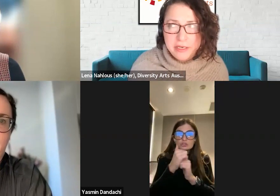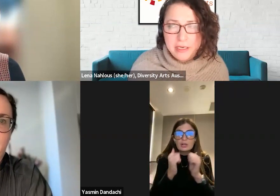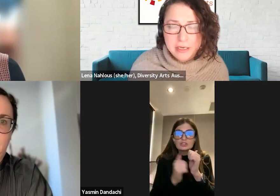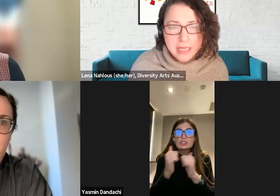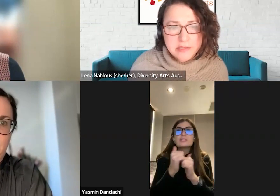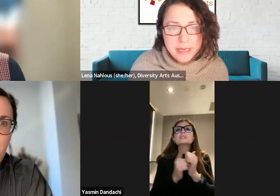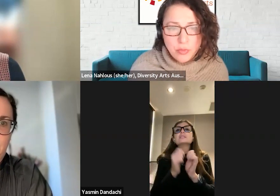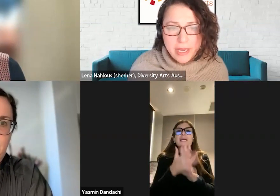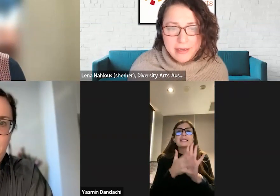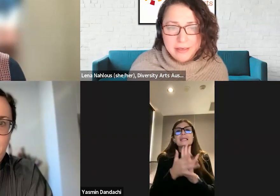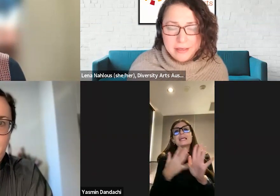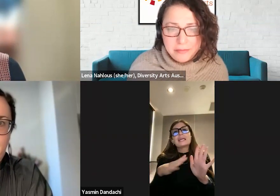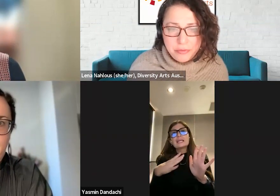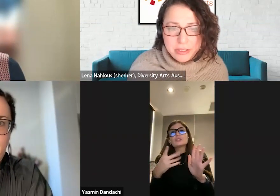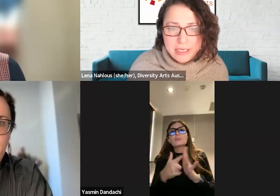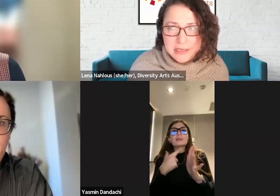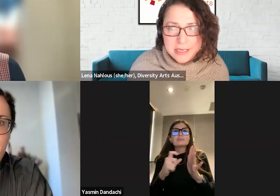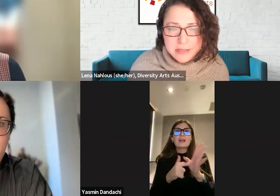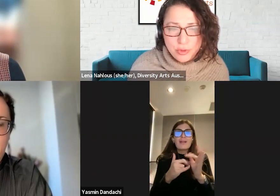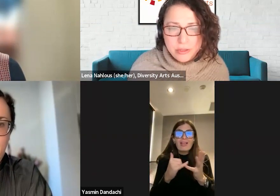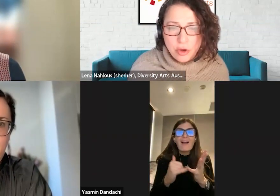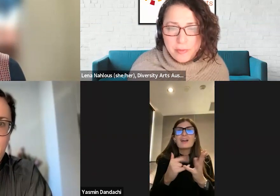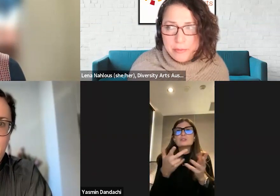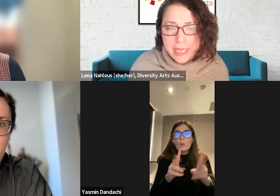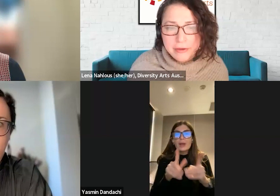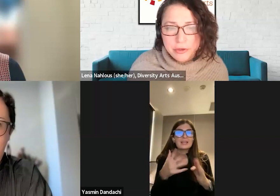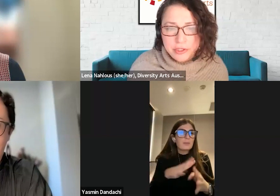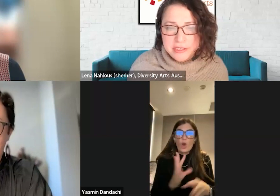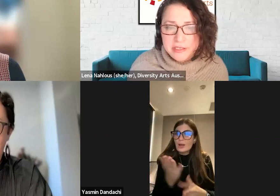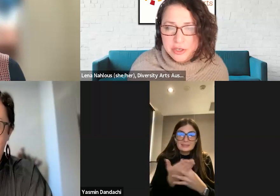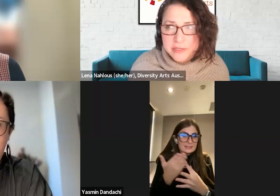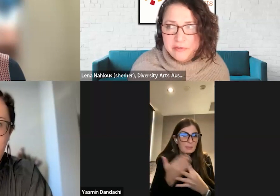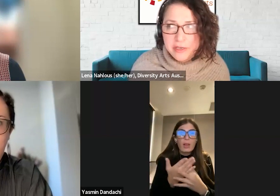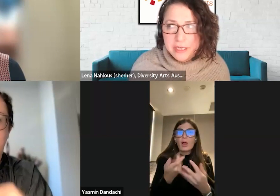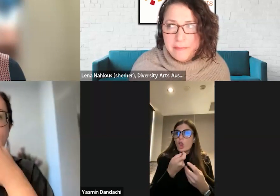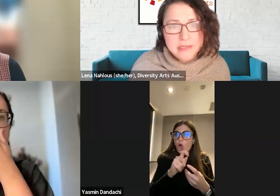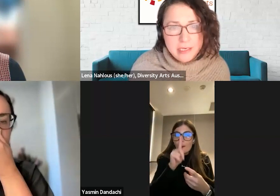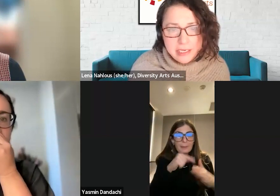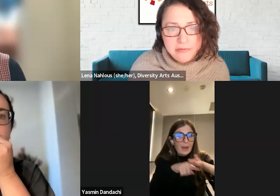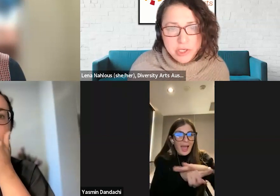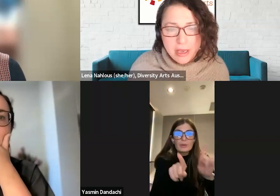a class-based way be really inaccessible and lock people out, not just in terms of capacity to give time,